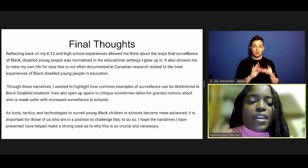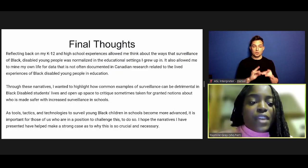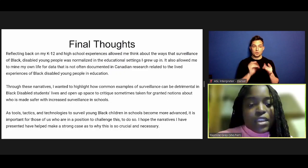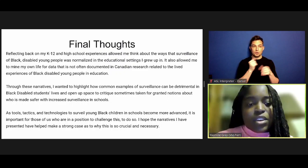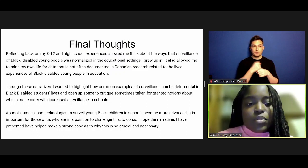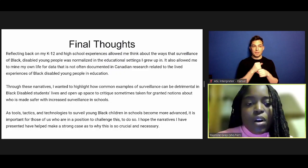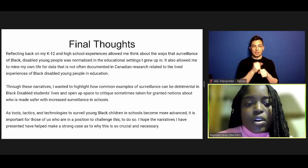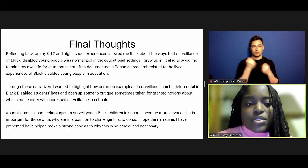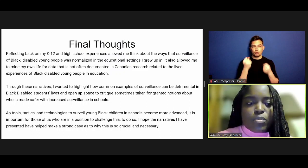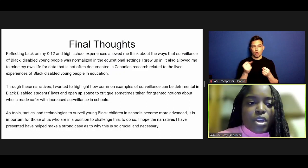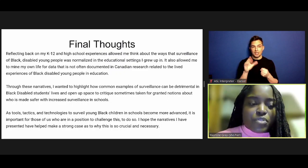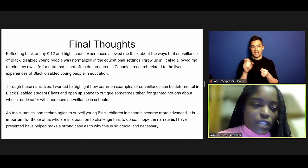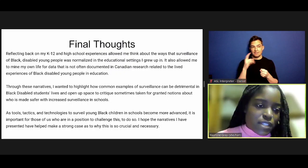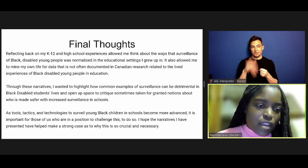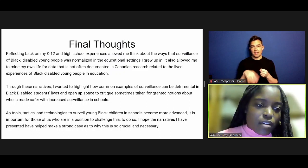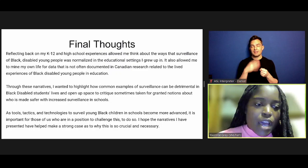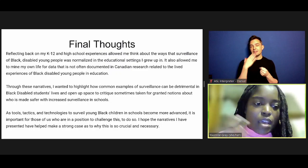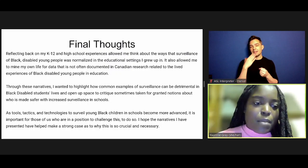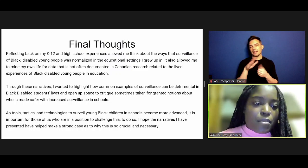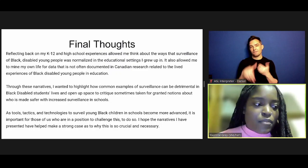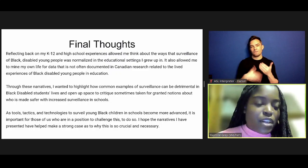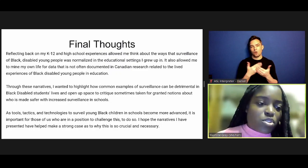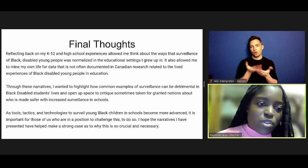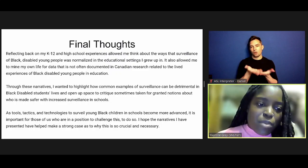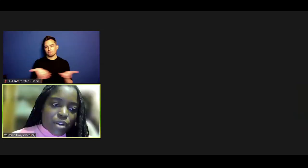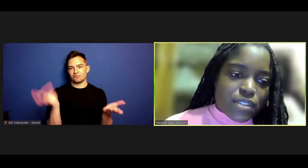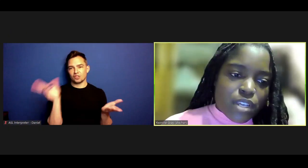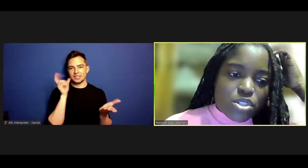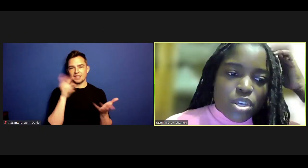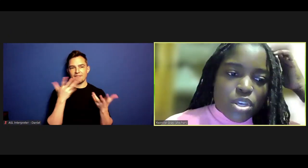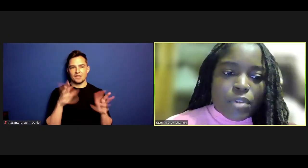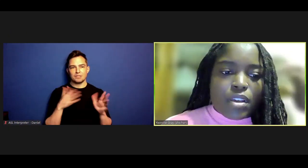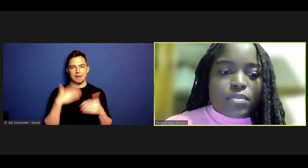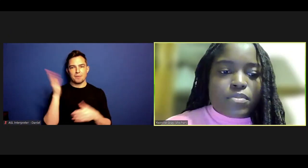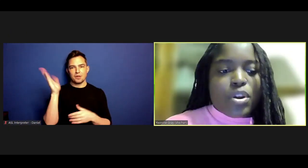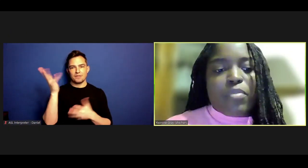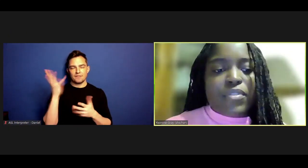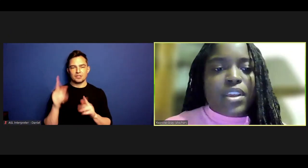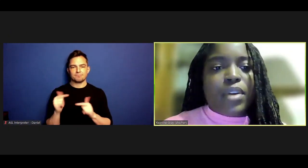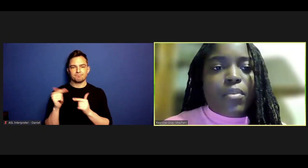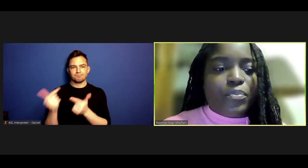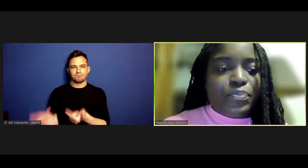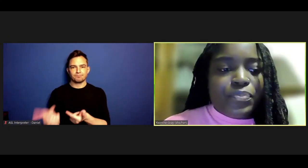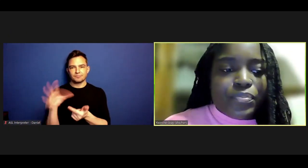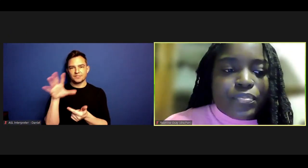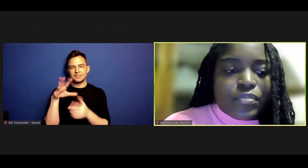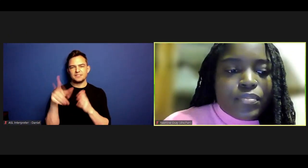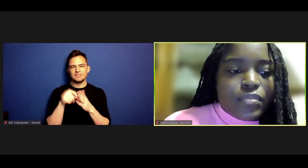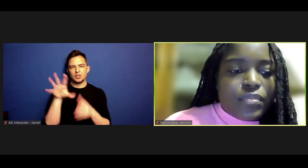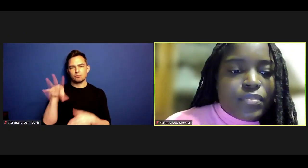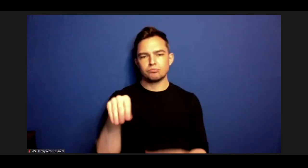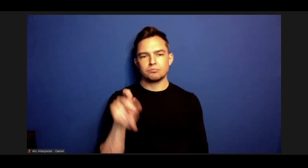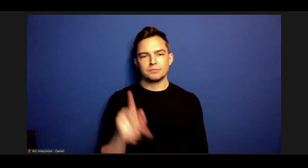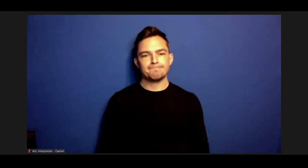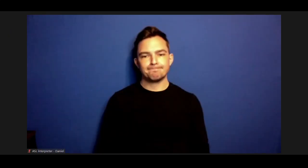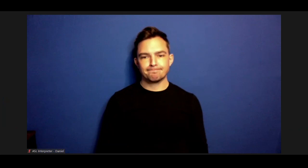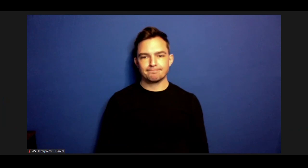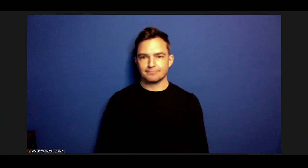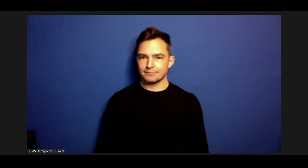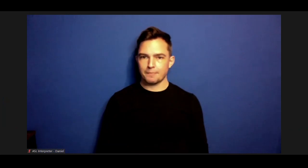I thank you all so much for listening. I am finished with my presentation. I'm gonna turn off my video now.